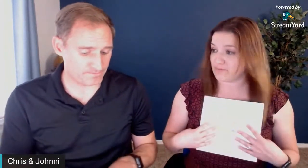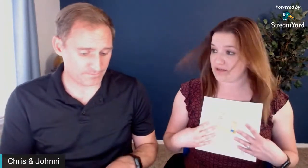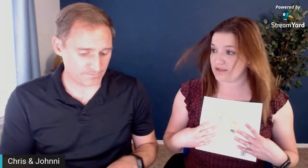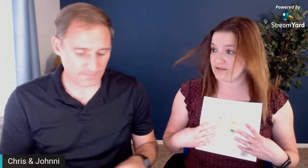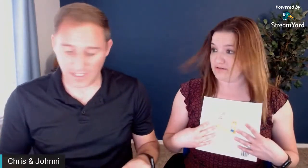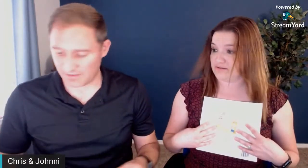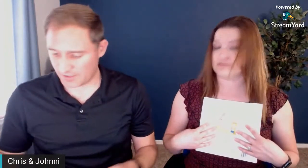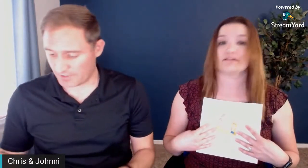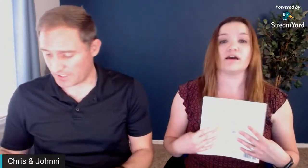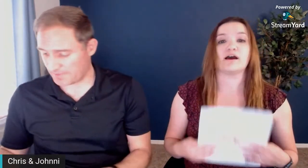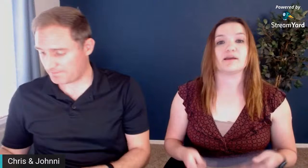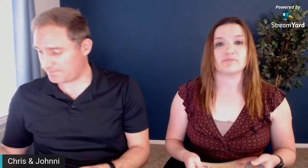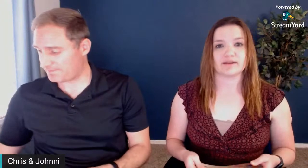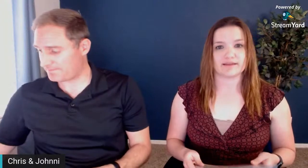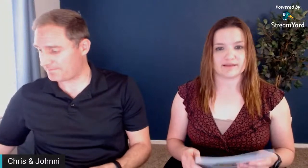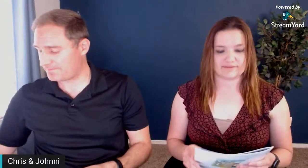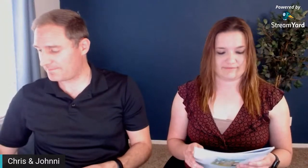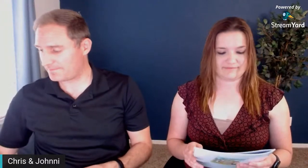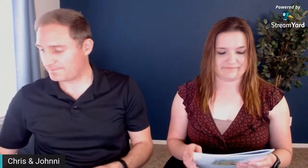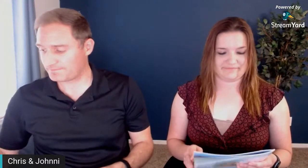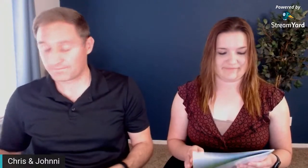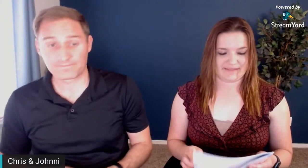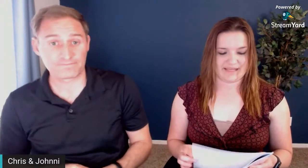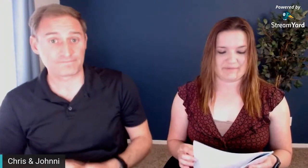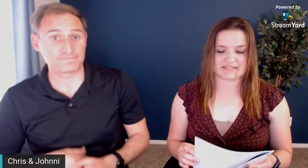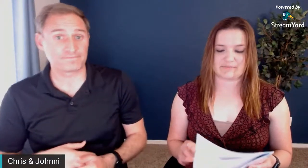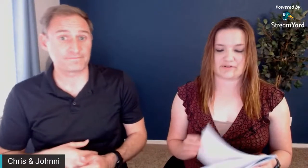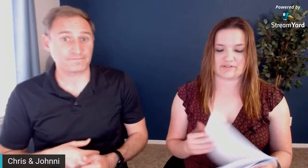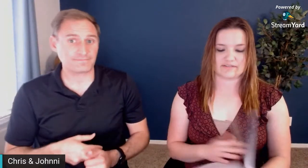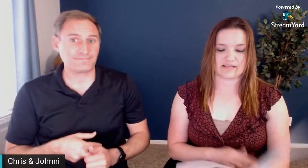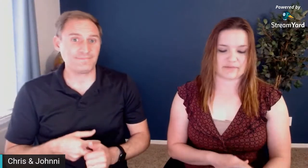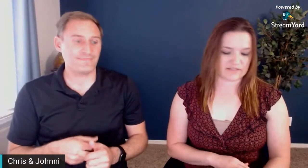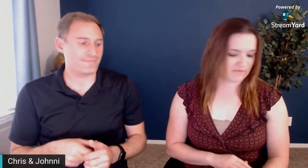i'm reading it yes you're reading it i'm reading it he picks the person who's not the best at